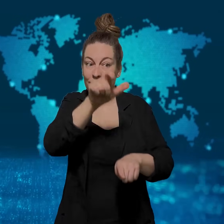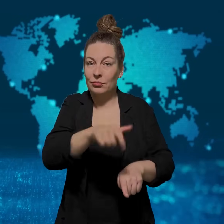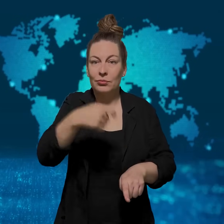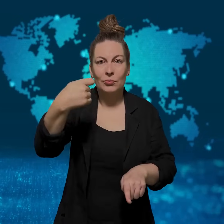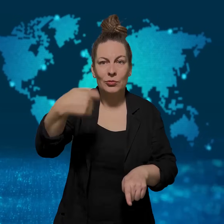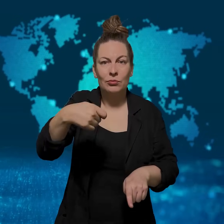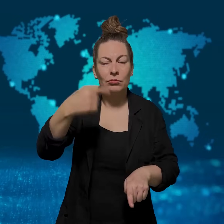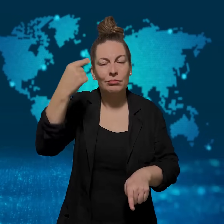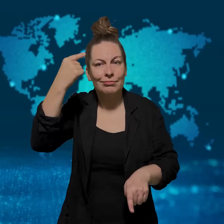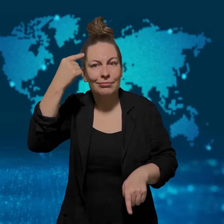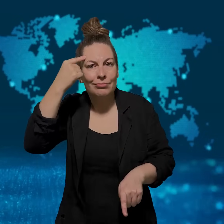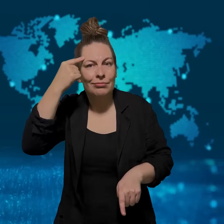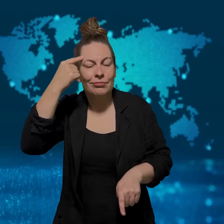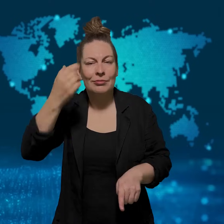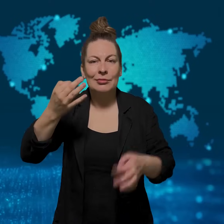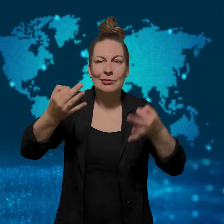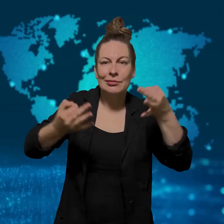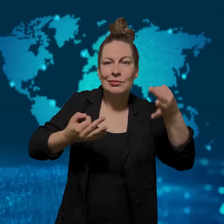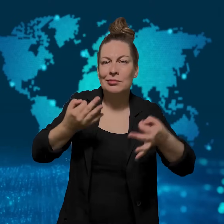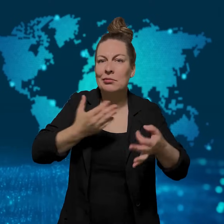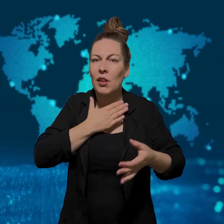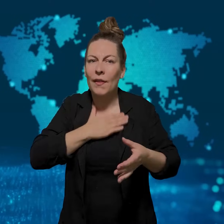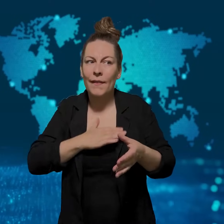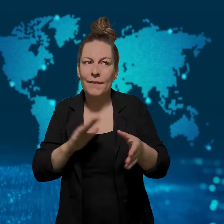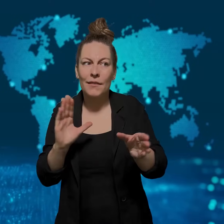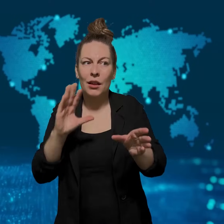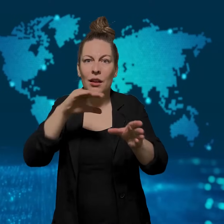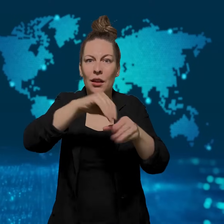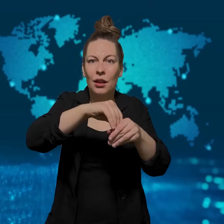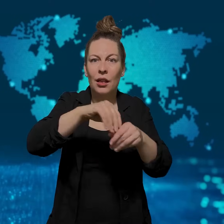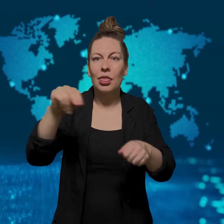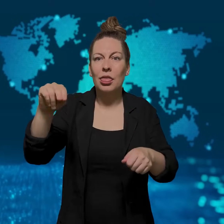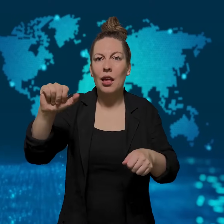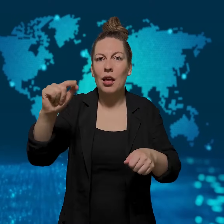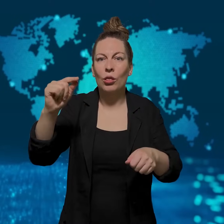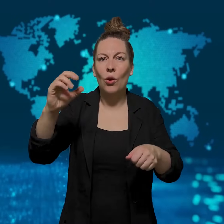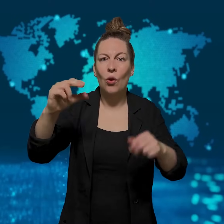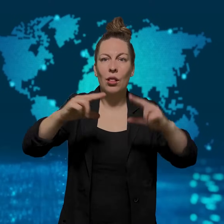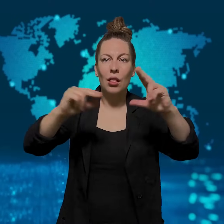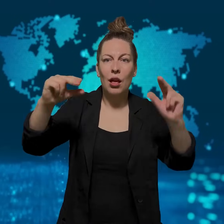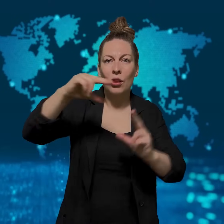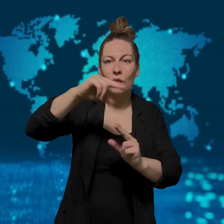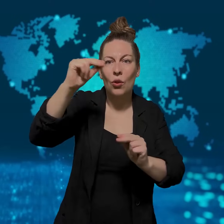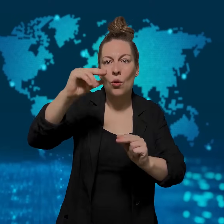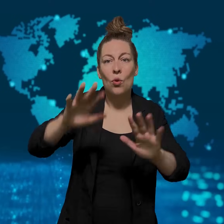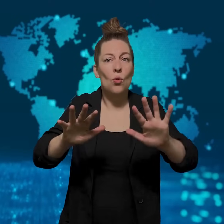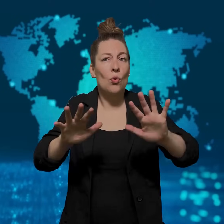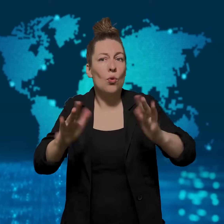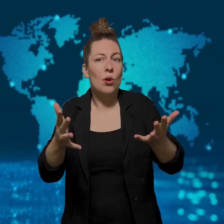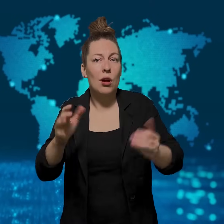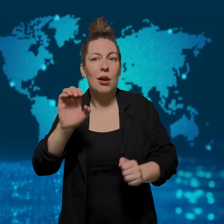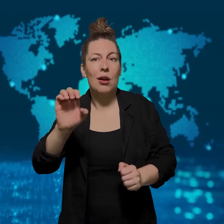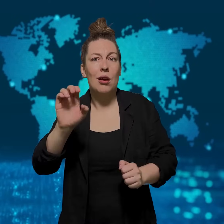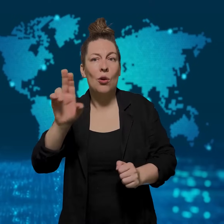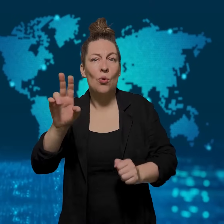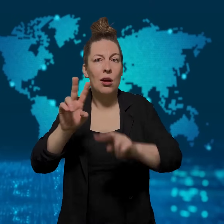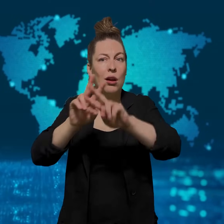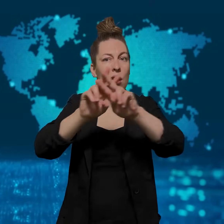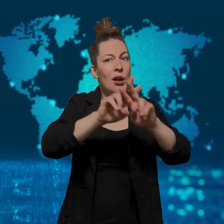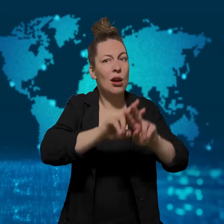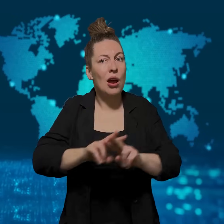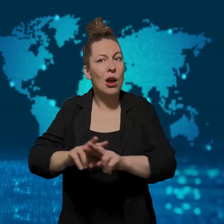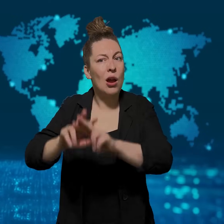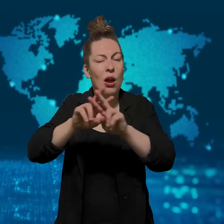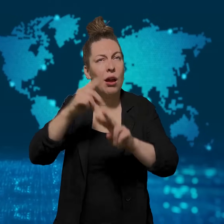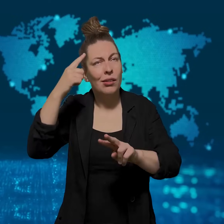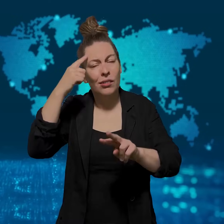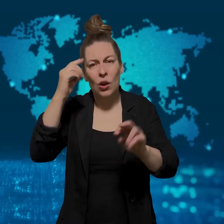Putin would prefer a President who will not consider NATO or EU membership.